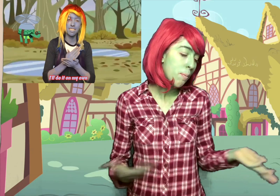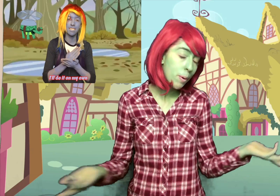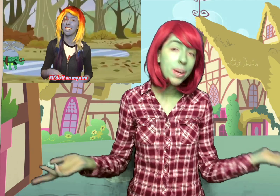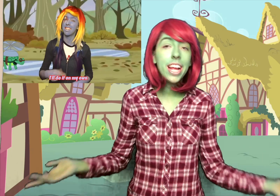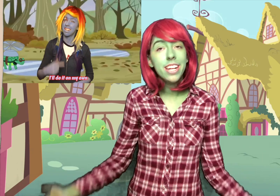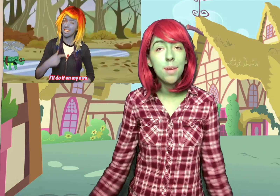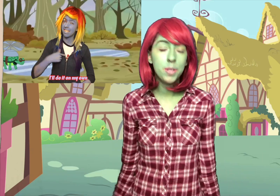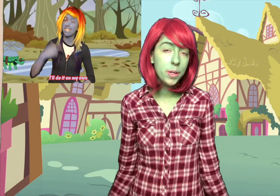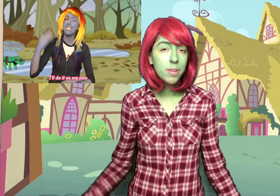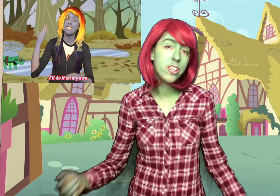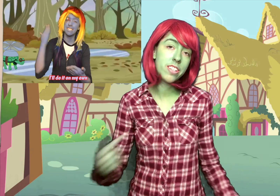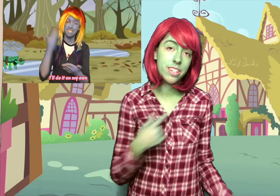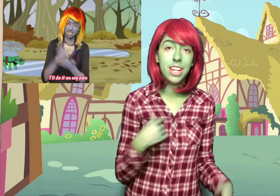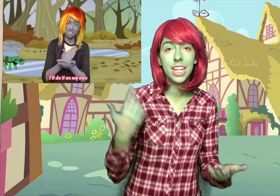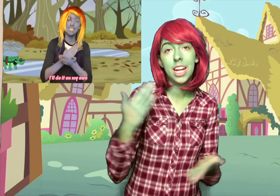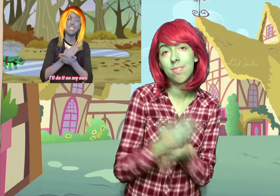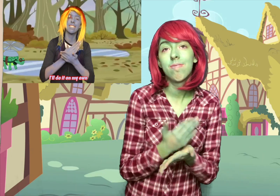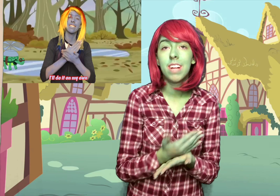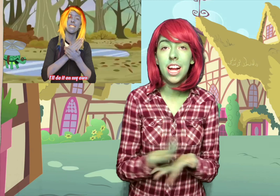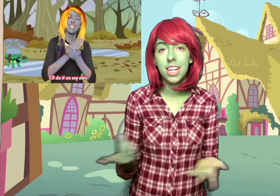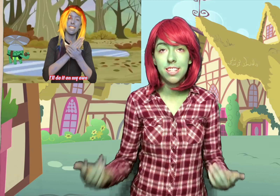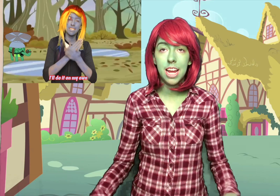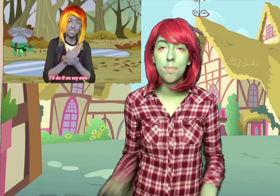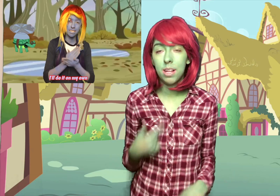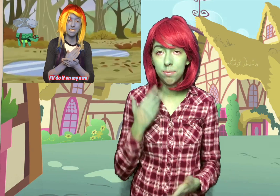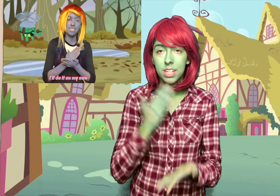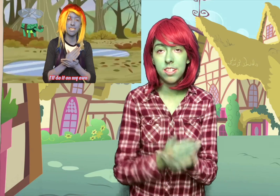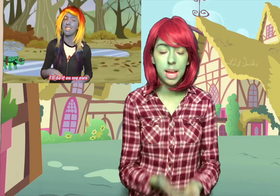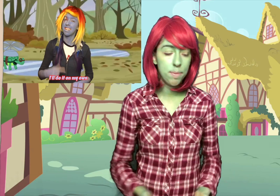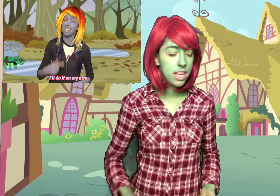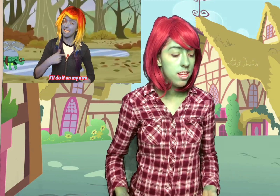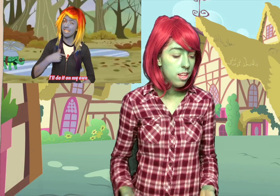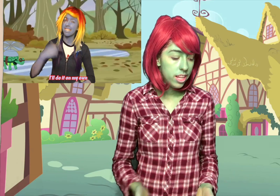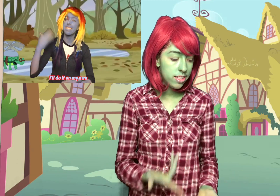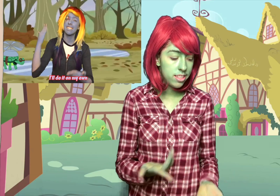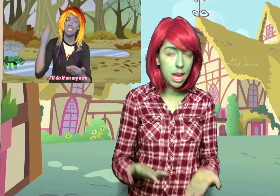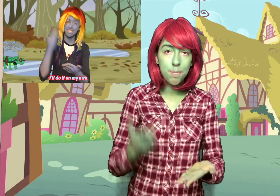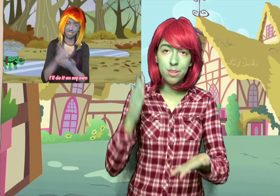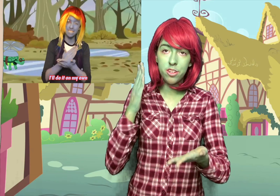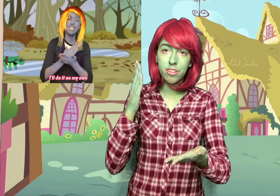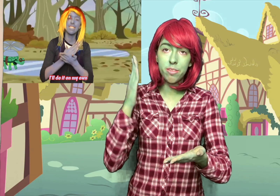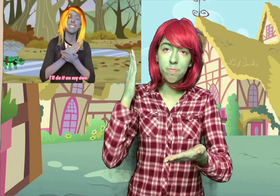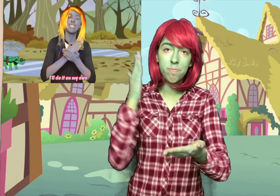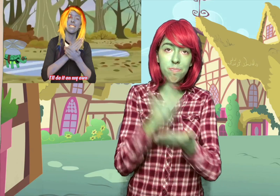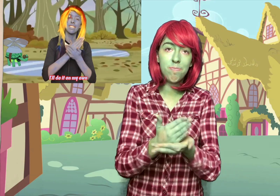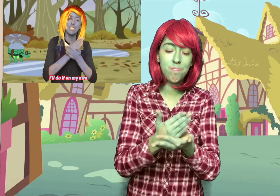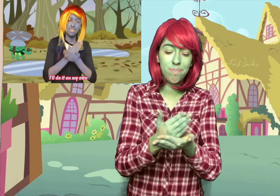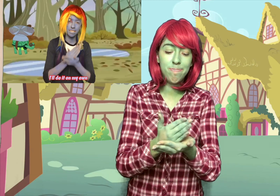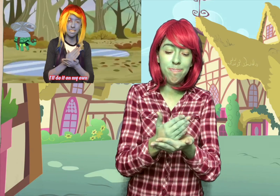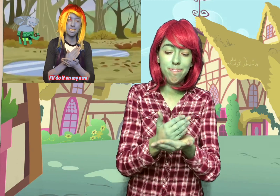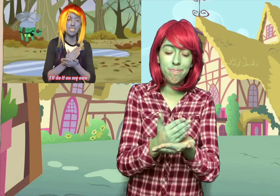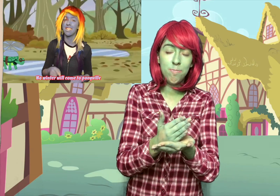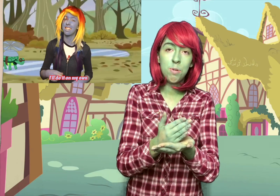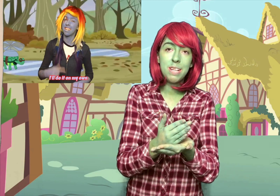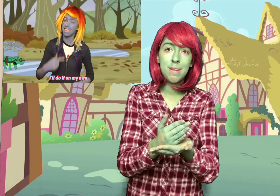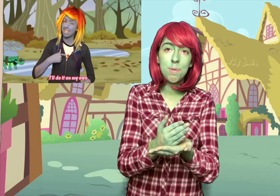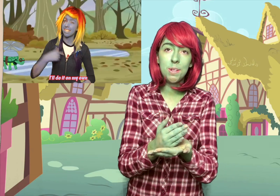but what i ended up doing was just like i stopped i'm gonna stop it and STOP is just pretty simple